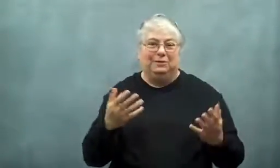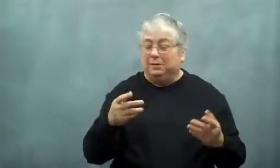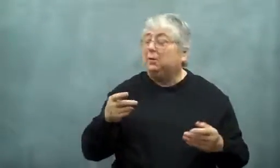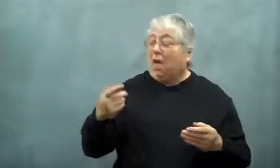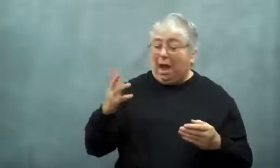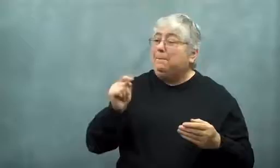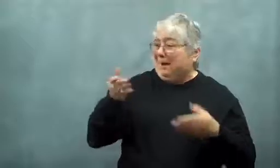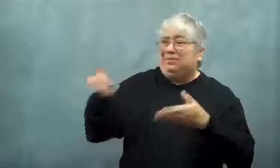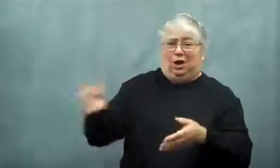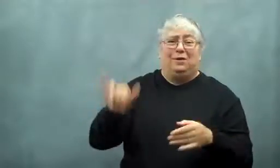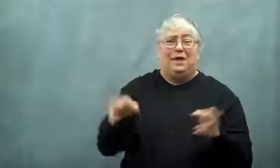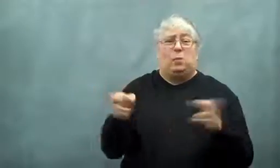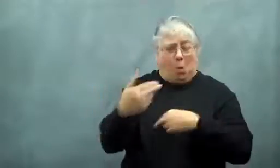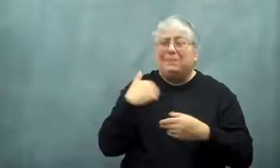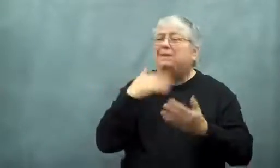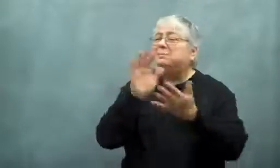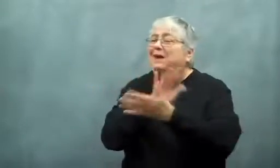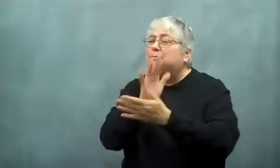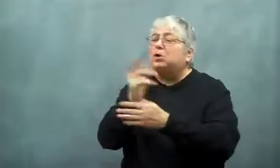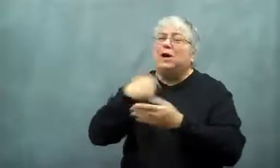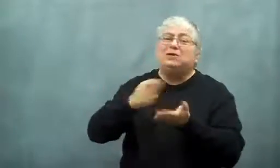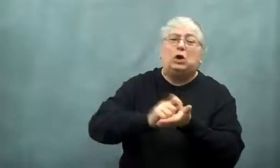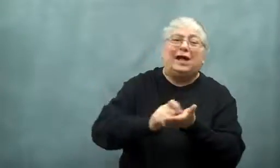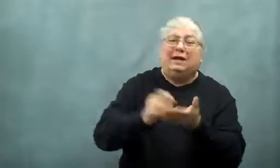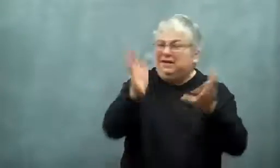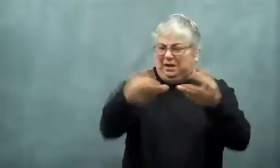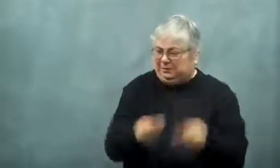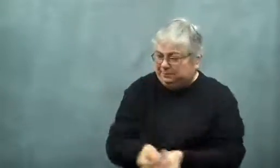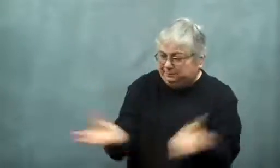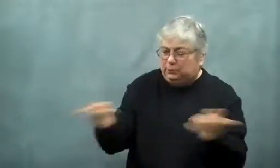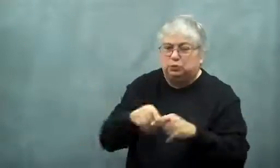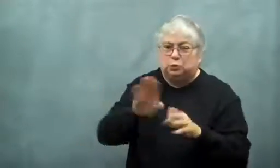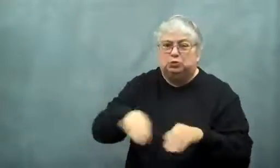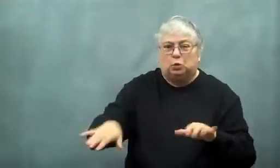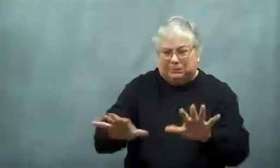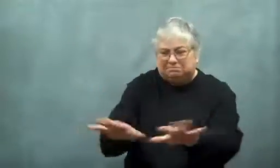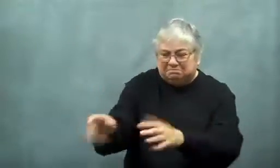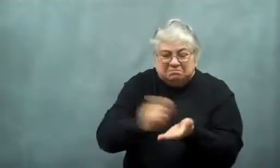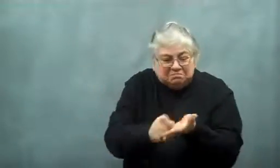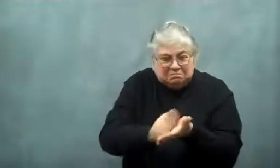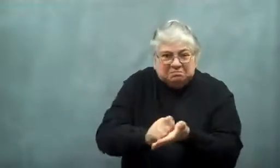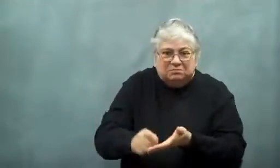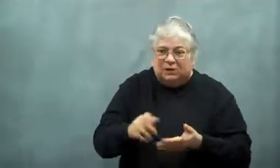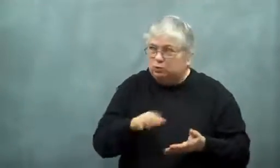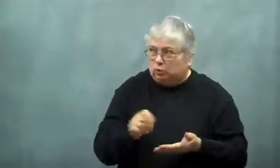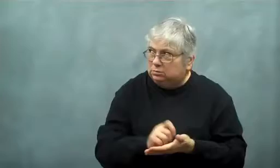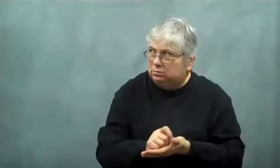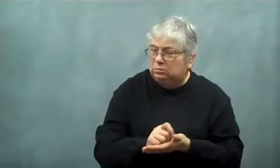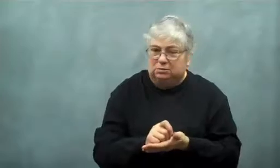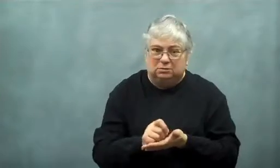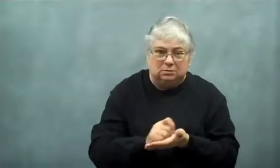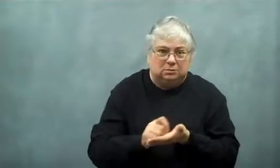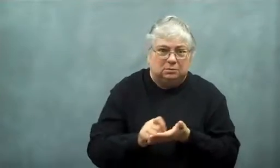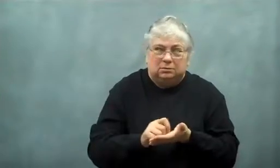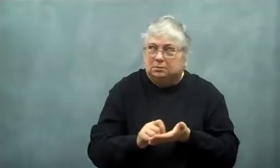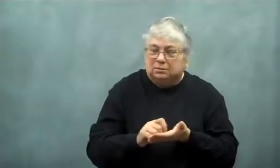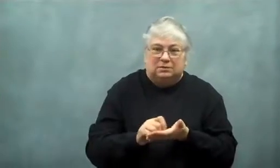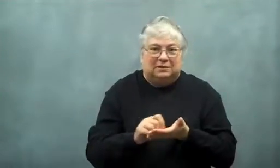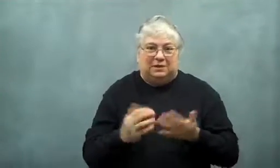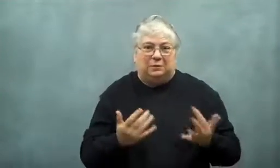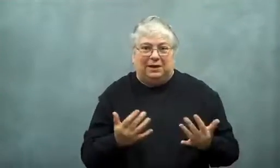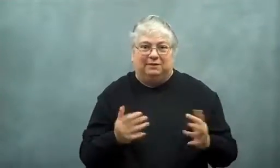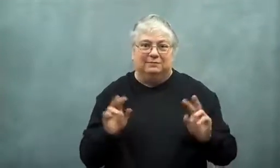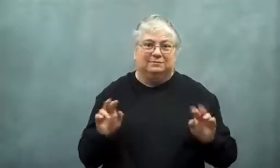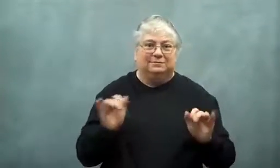There were coloring materials in there, so the children colored while waiting.